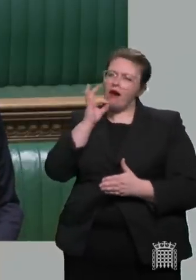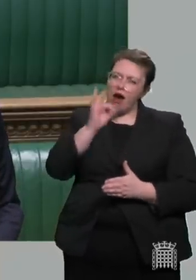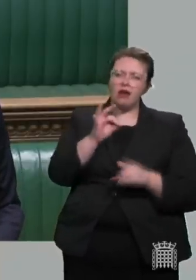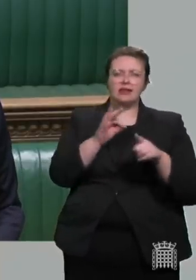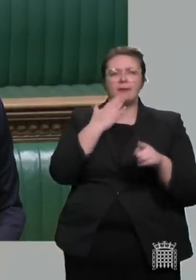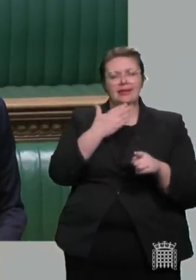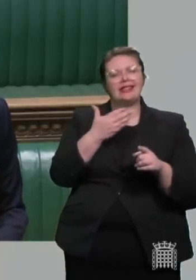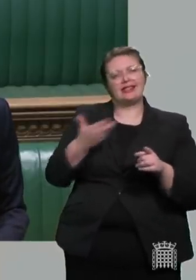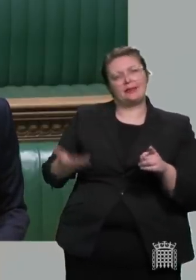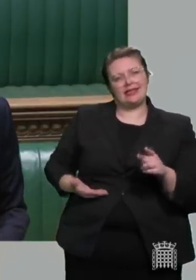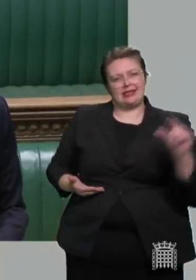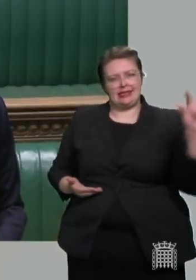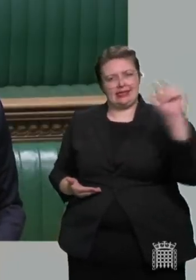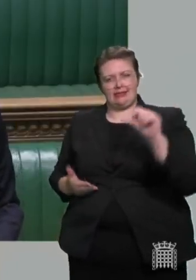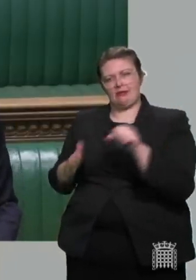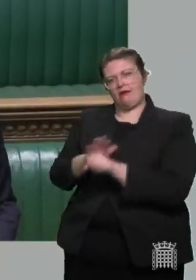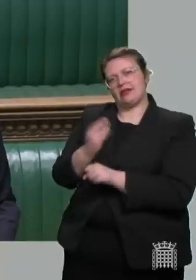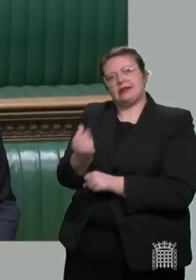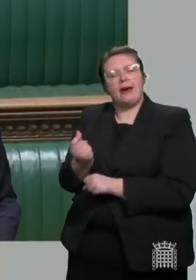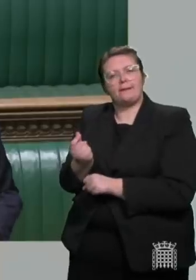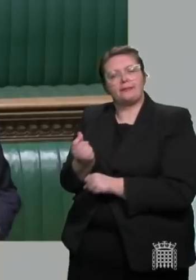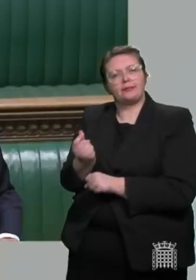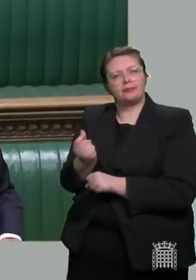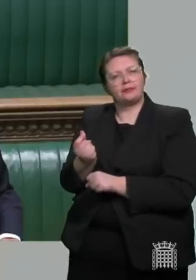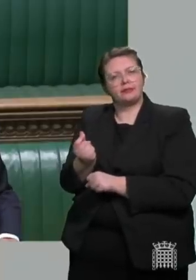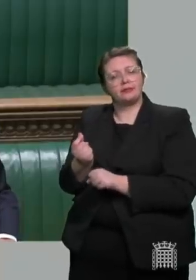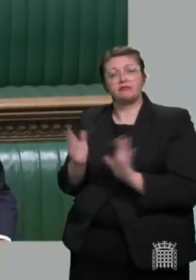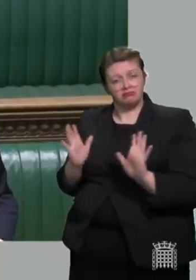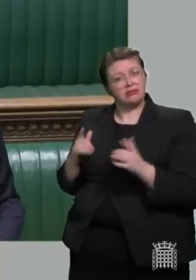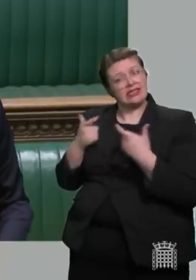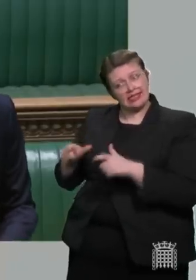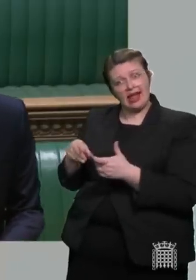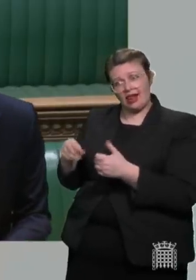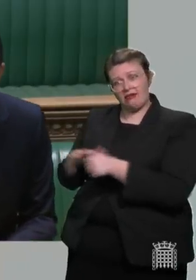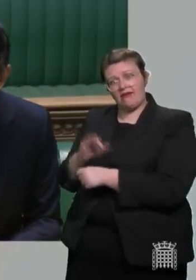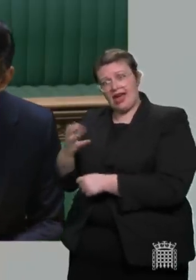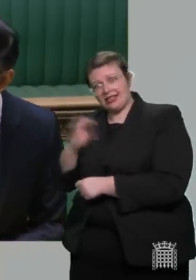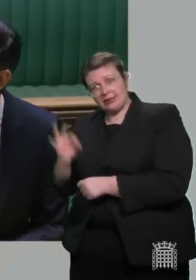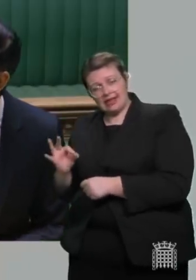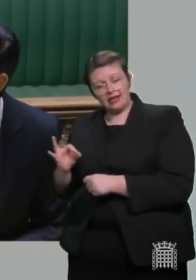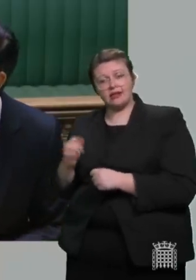to the cost of paying their employees. Nothing will change until July, when we will ask for